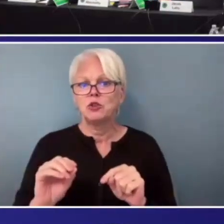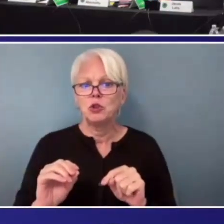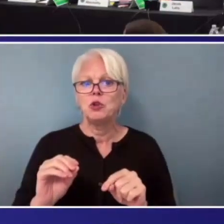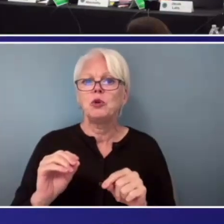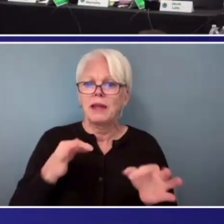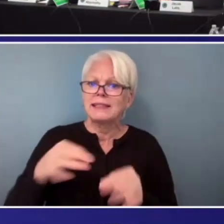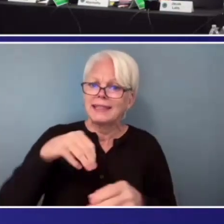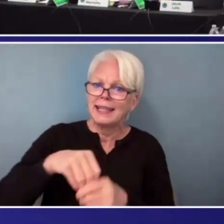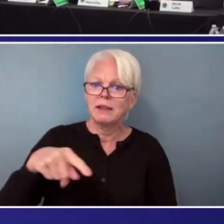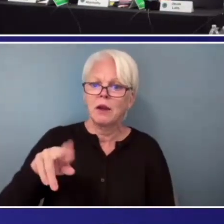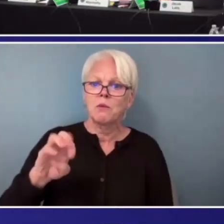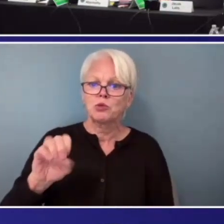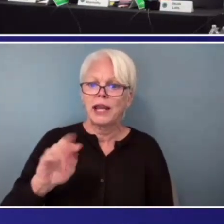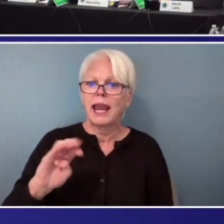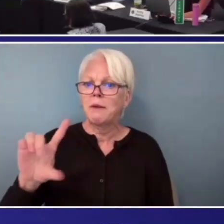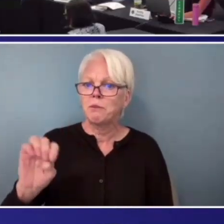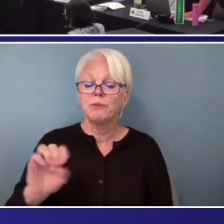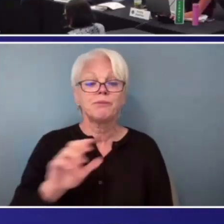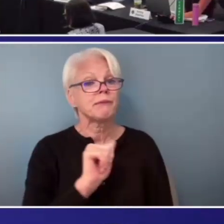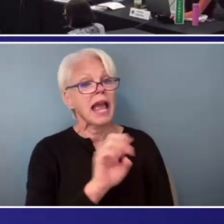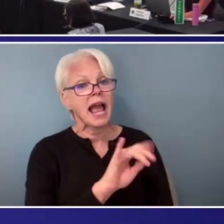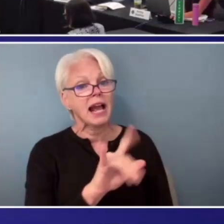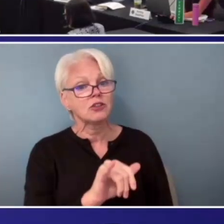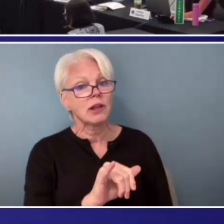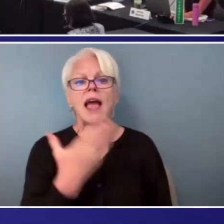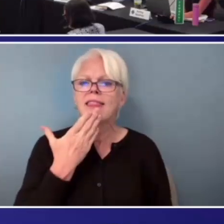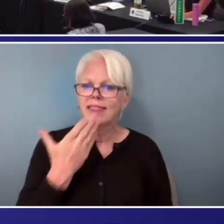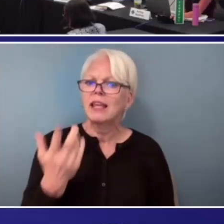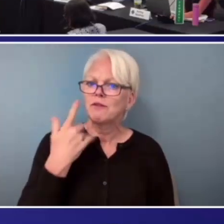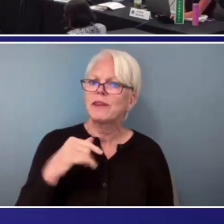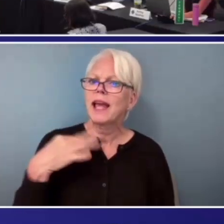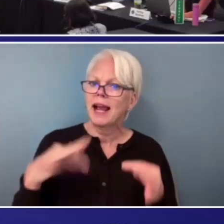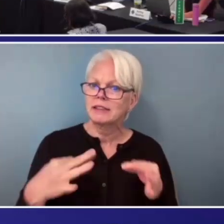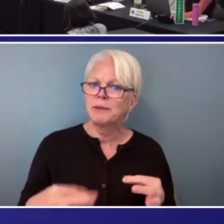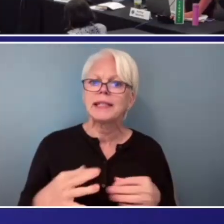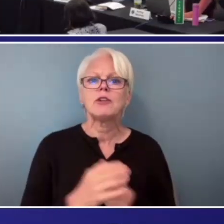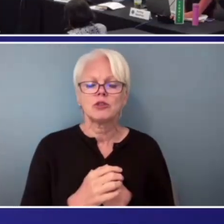Ashley? Thanks. Thank you for that explanation. Are there other regulatory provisions that,